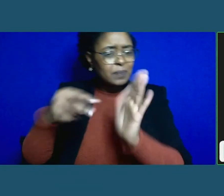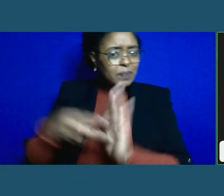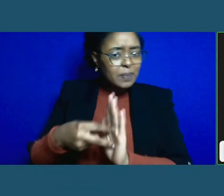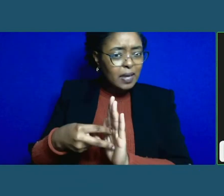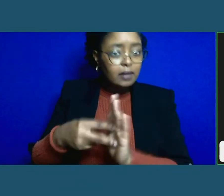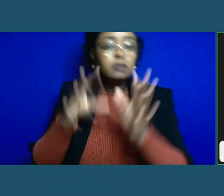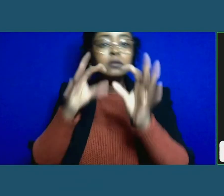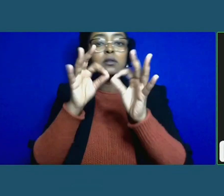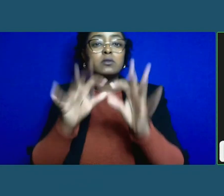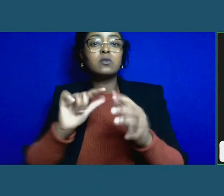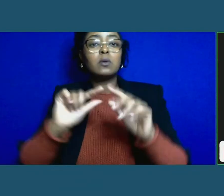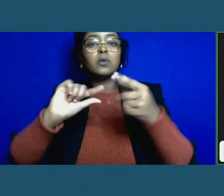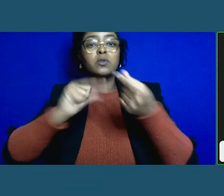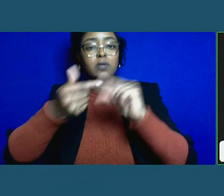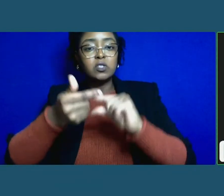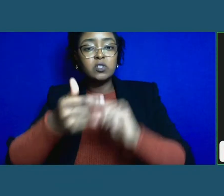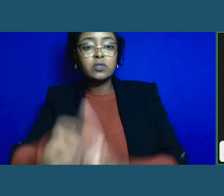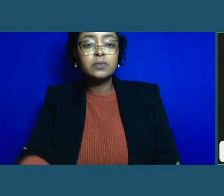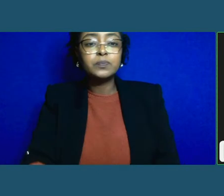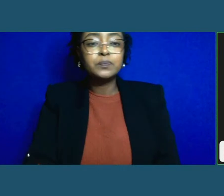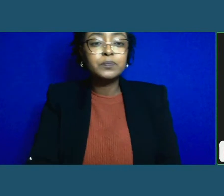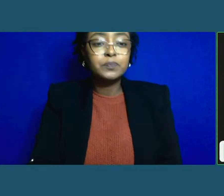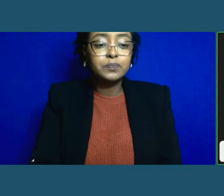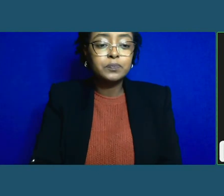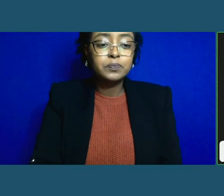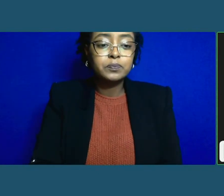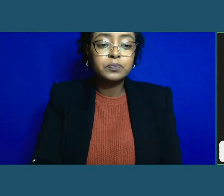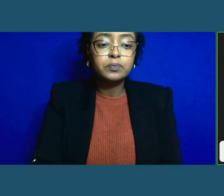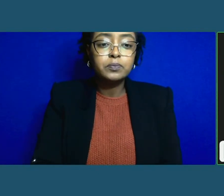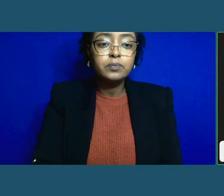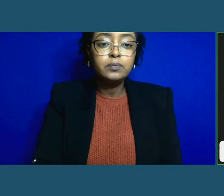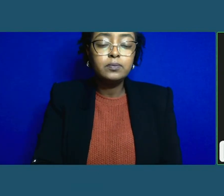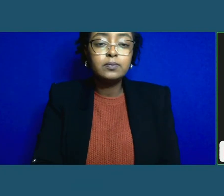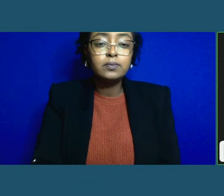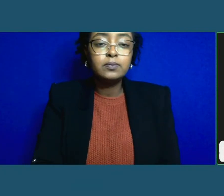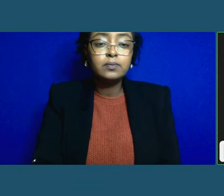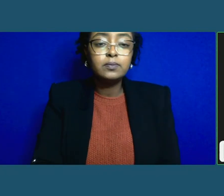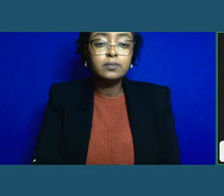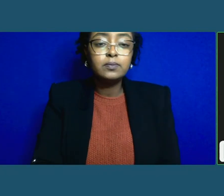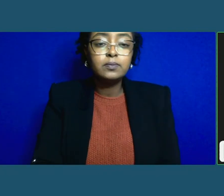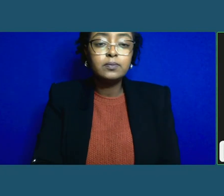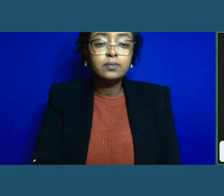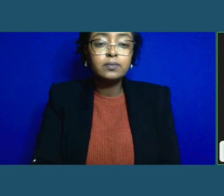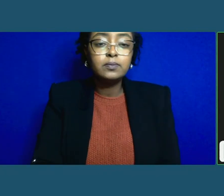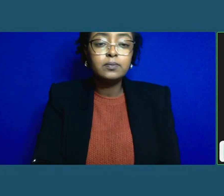impacted by poverty. And what does that mean? So a few things